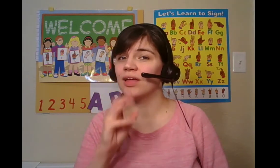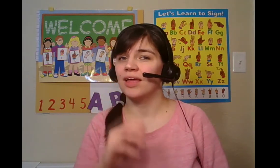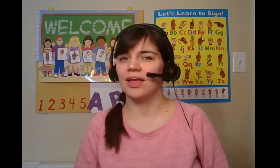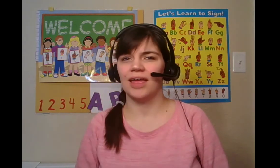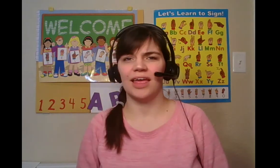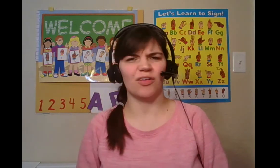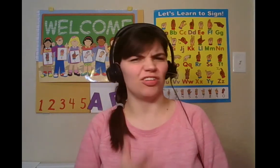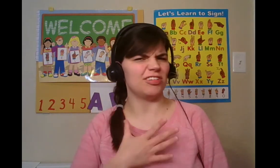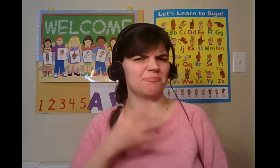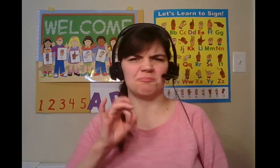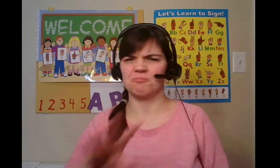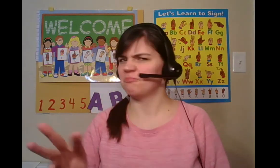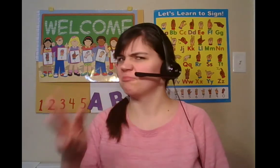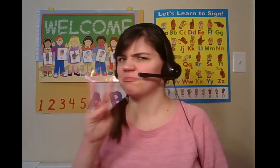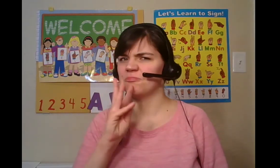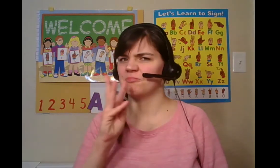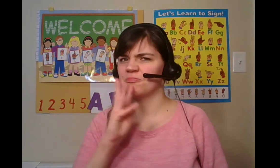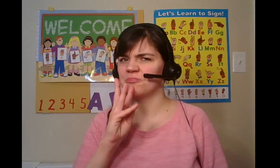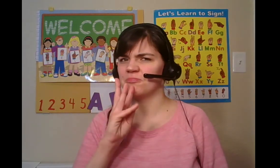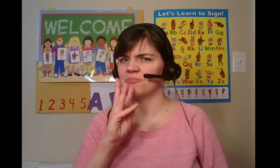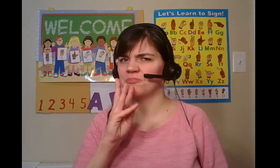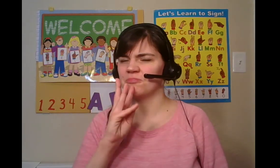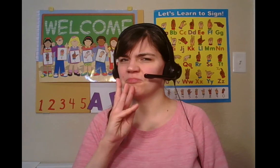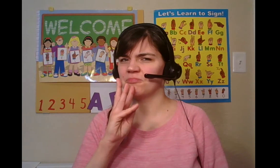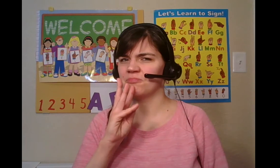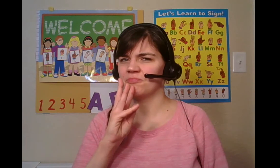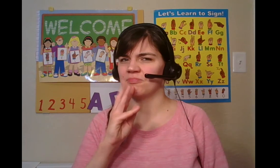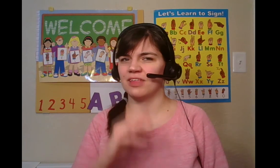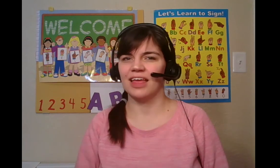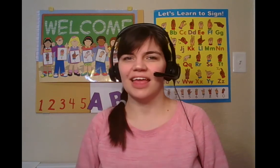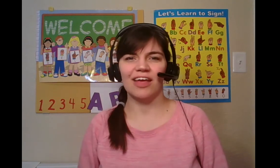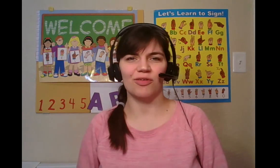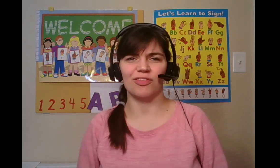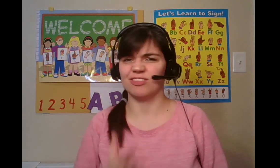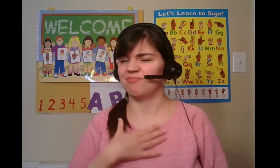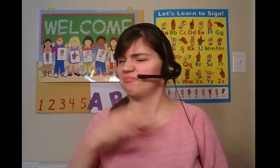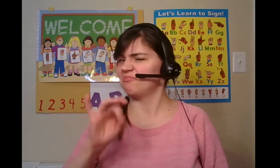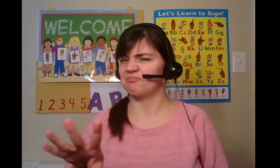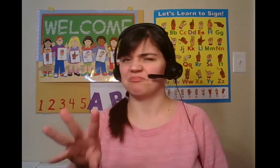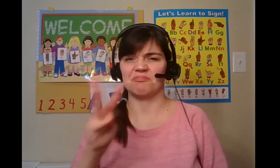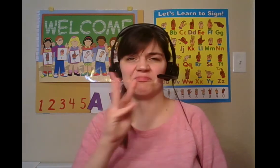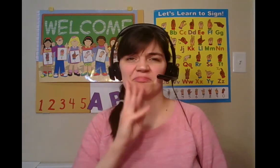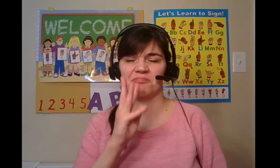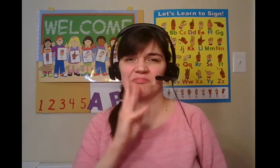Harold...